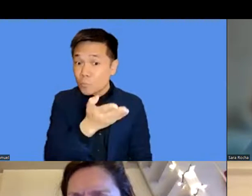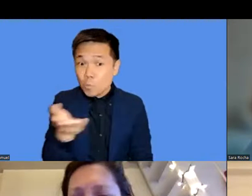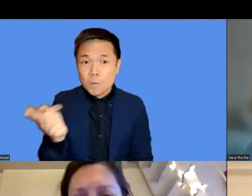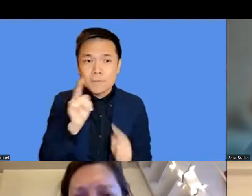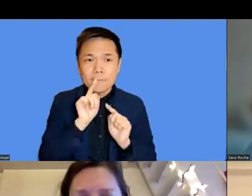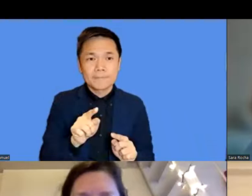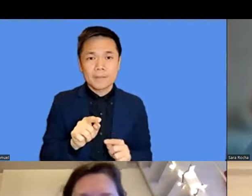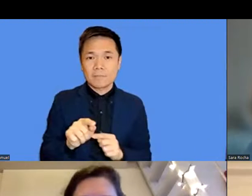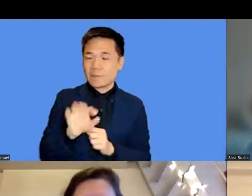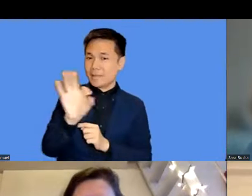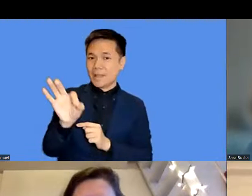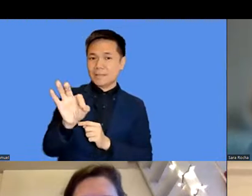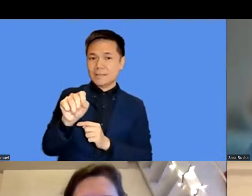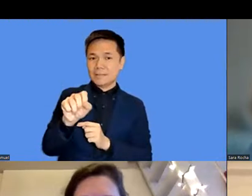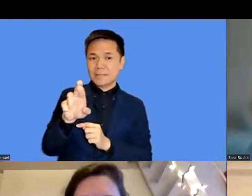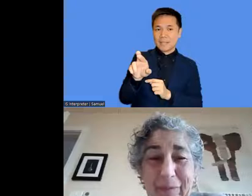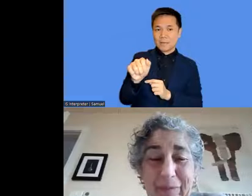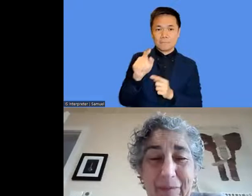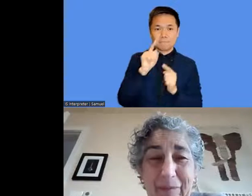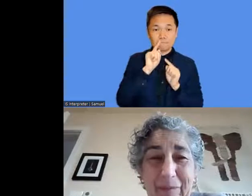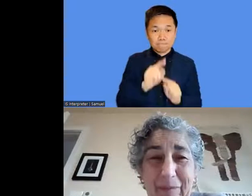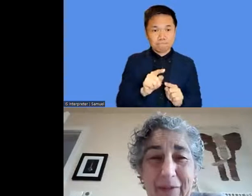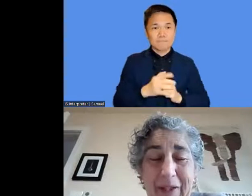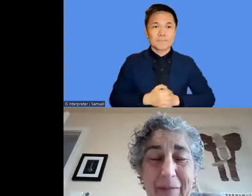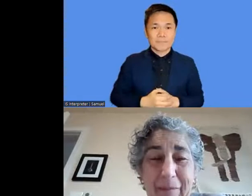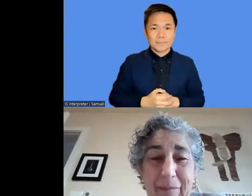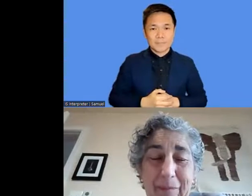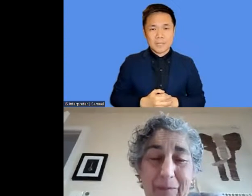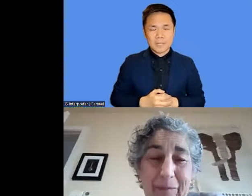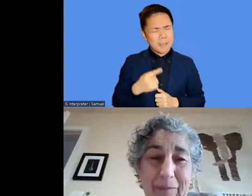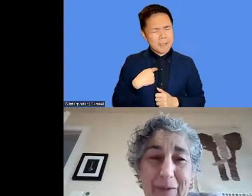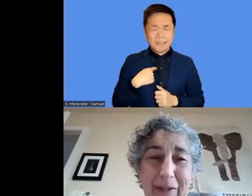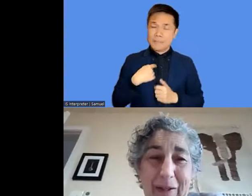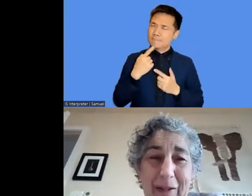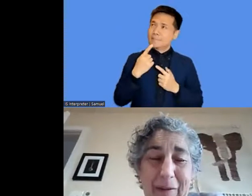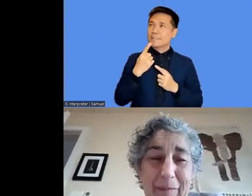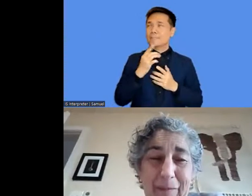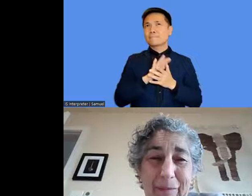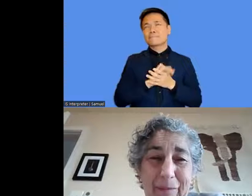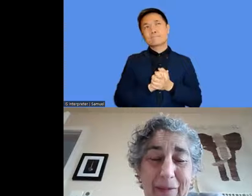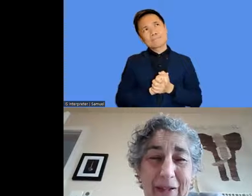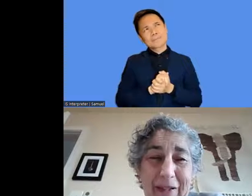I think that's for you. I'm not sure. I don't think it was mine.